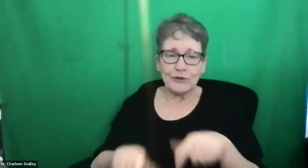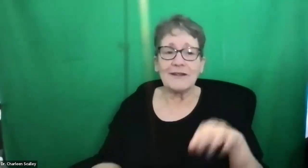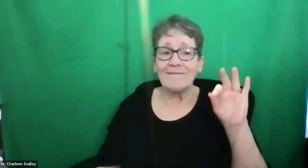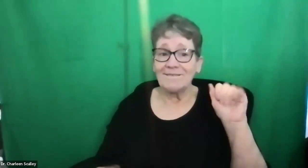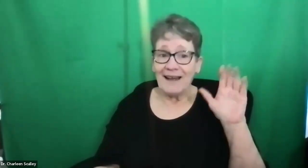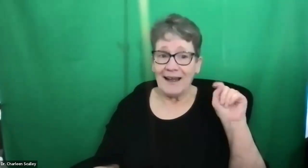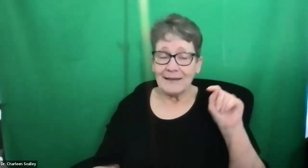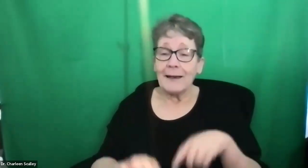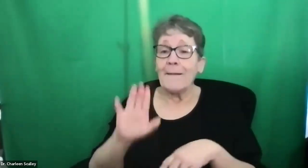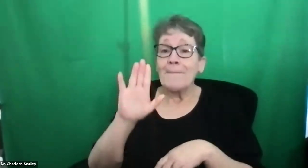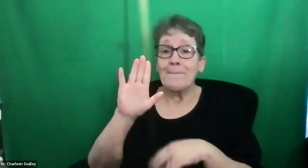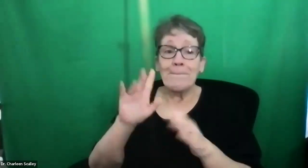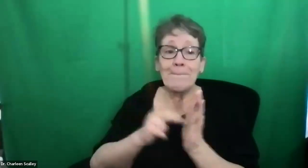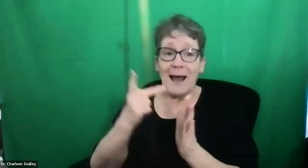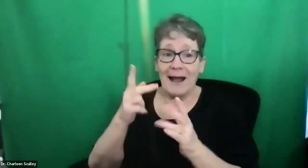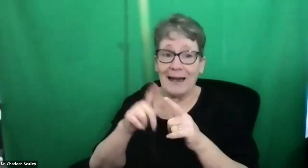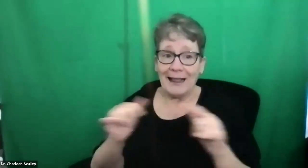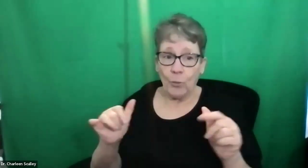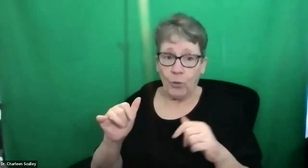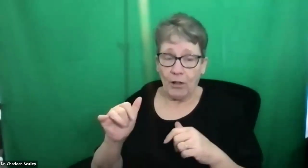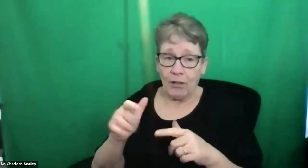will prevent the development of foundational language. That is not true.